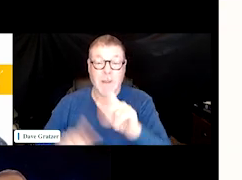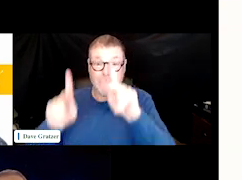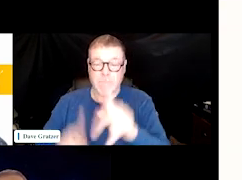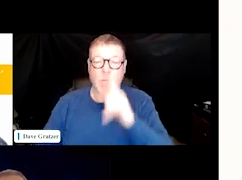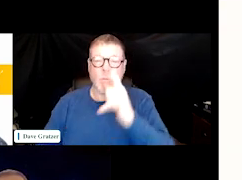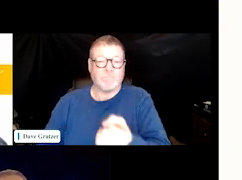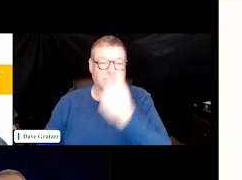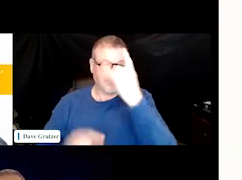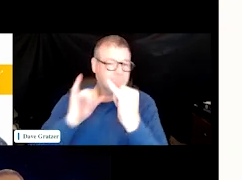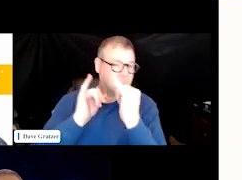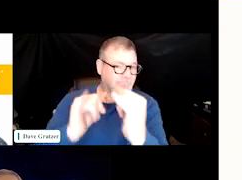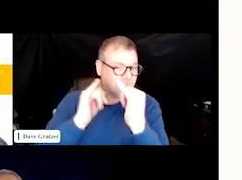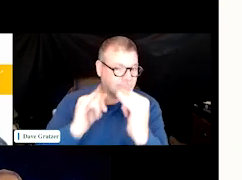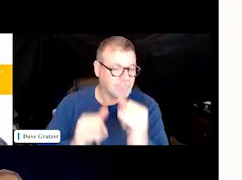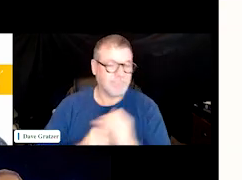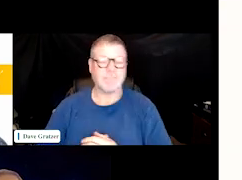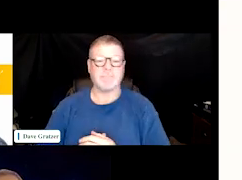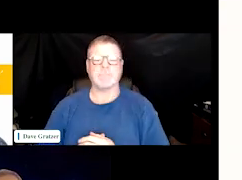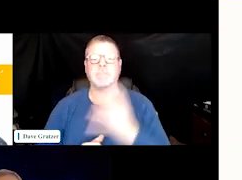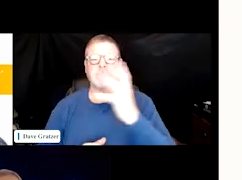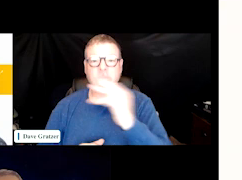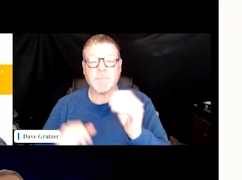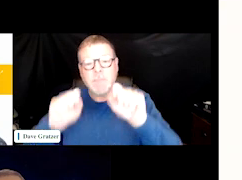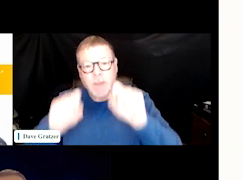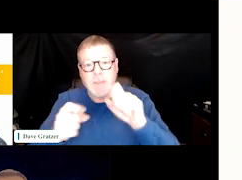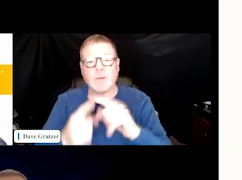what you're going through and is able to relate,